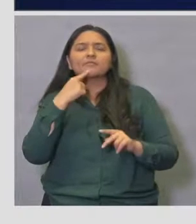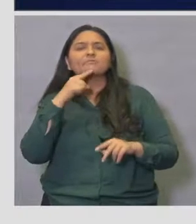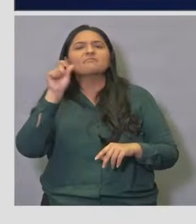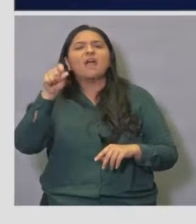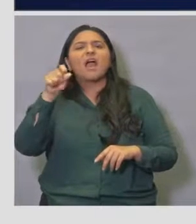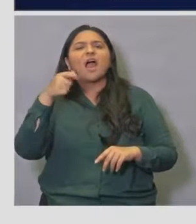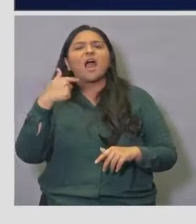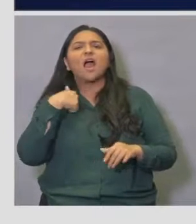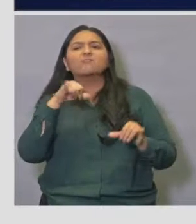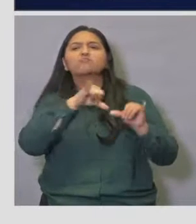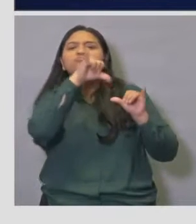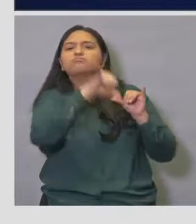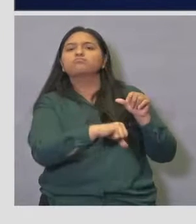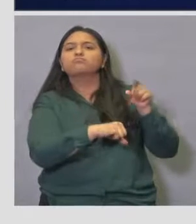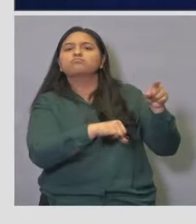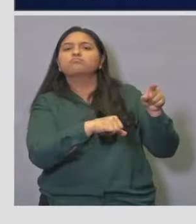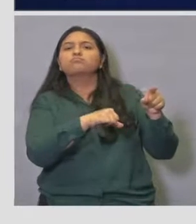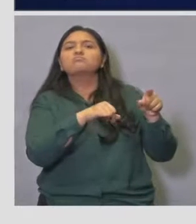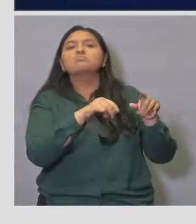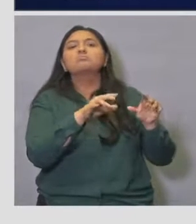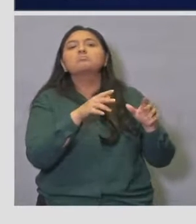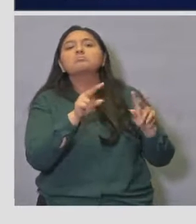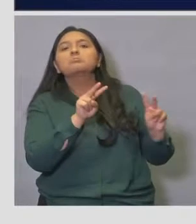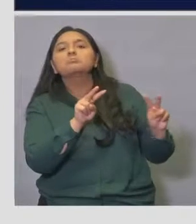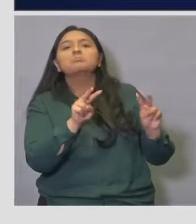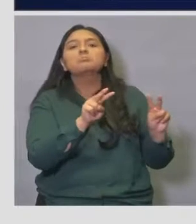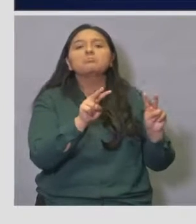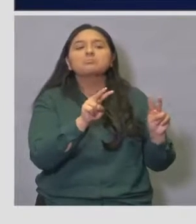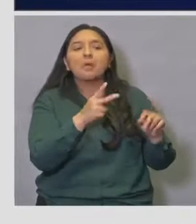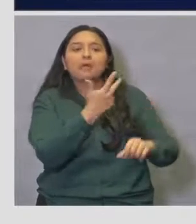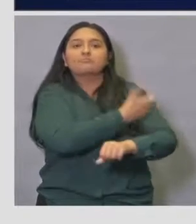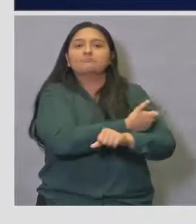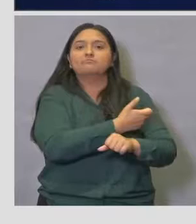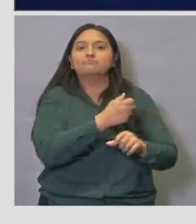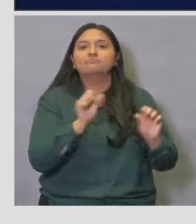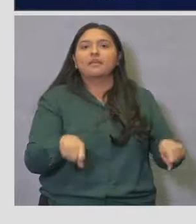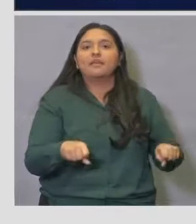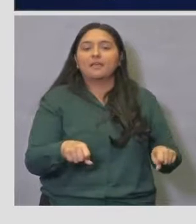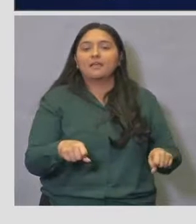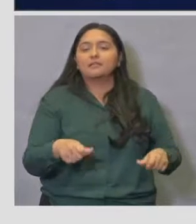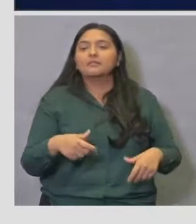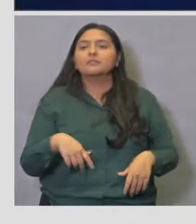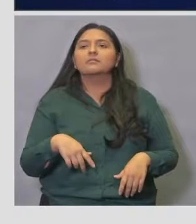OUT THERE ABOUT PEOPLE SEEING, I HUNG OUT UNTIL THE END OF THE